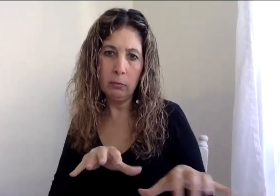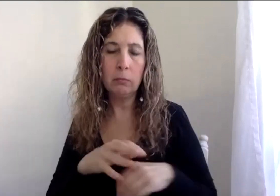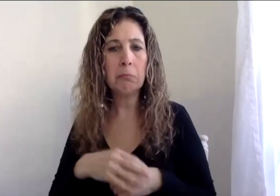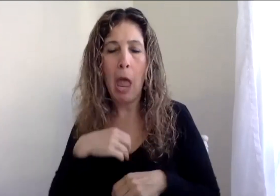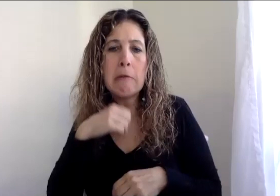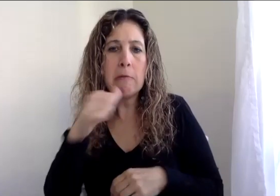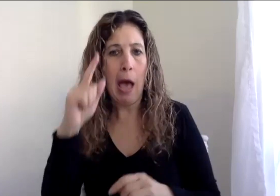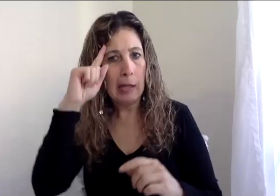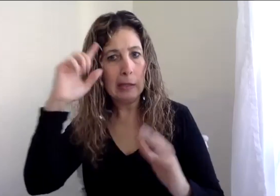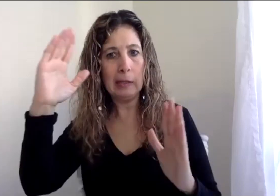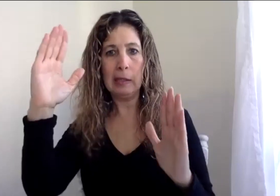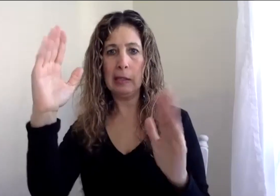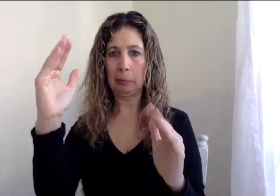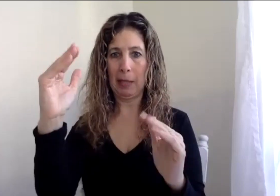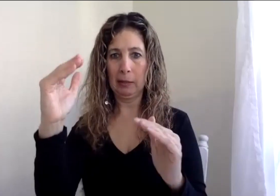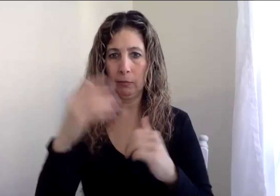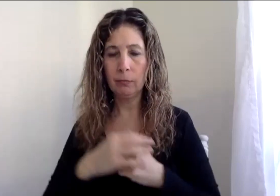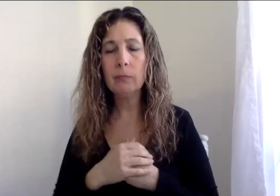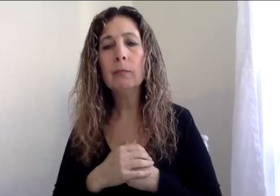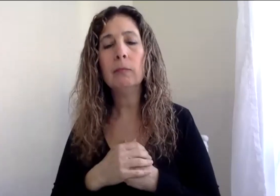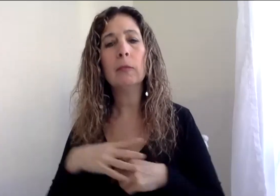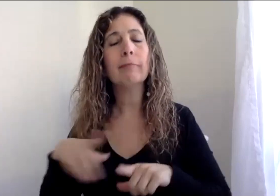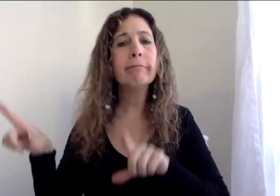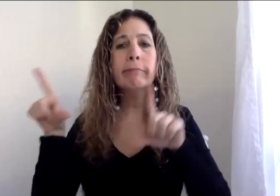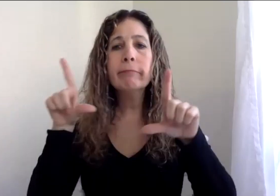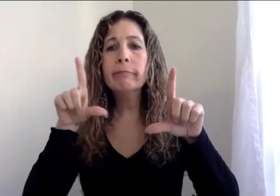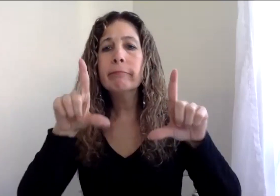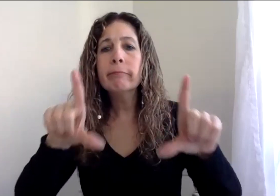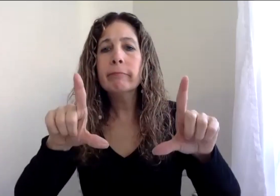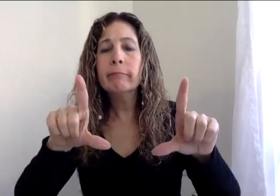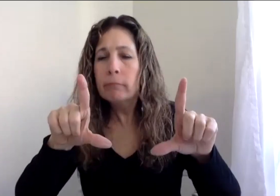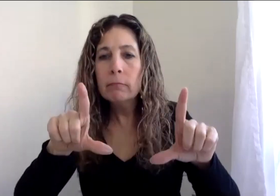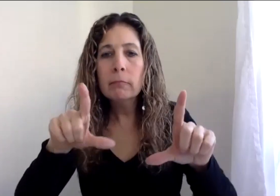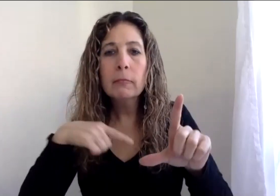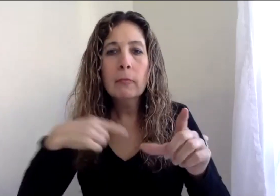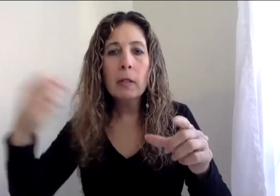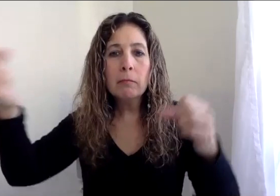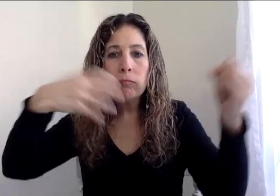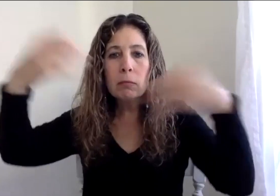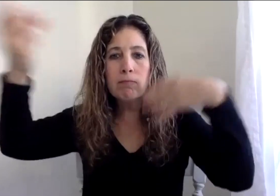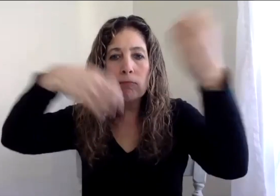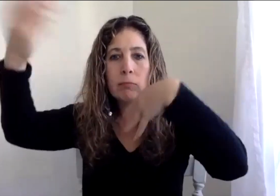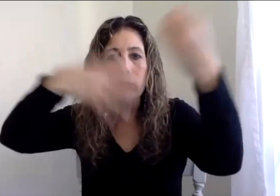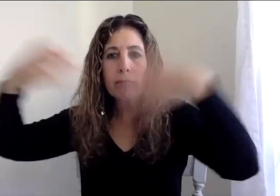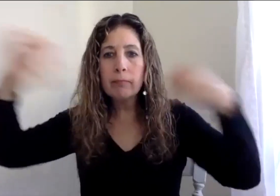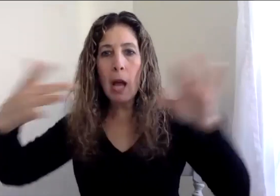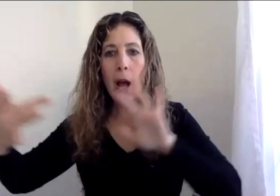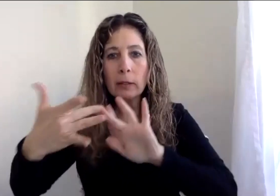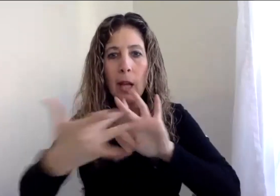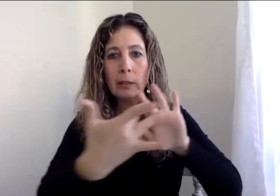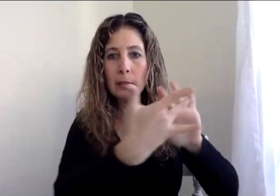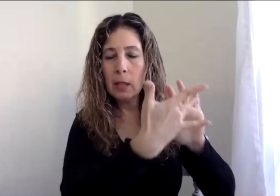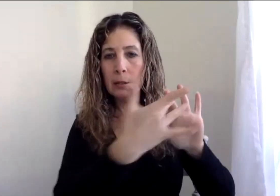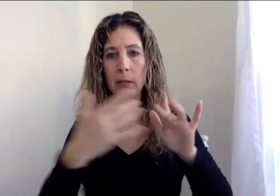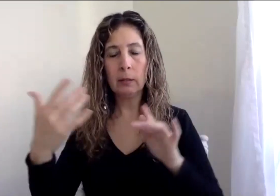were recently quite shocked because we had some unexpected news.